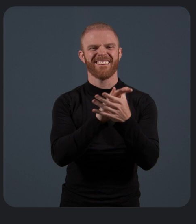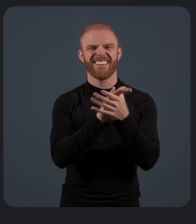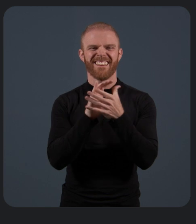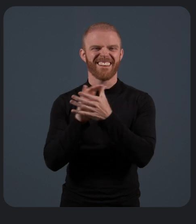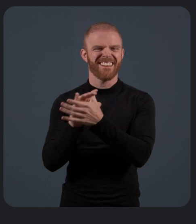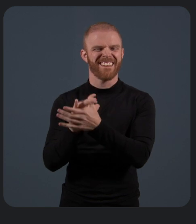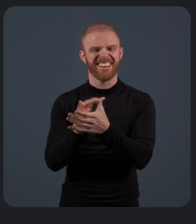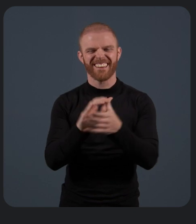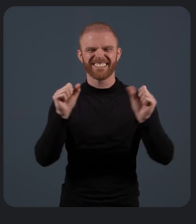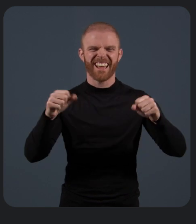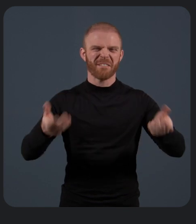Yeah.